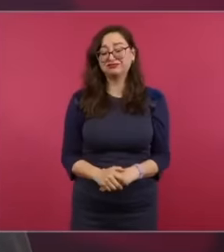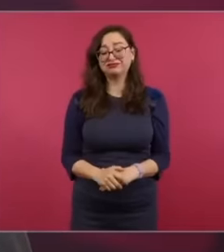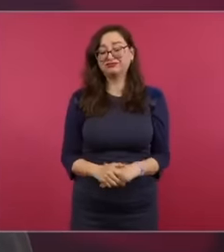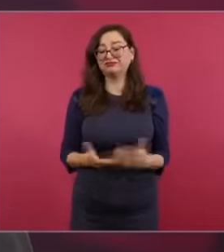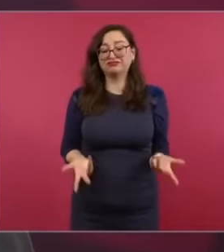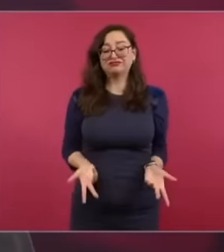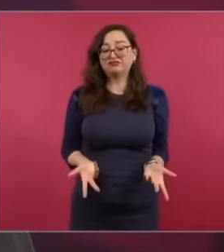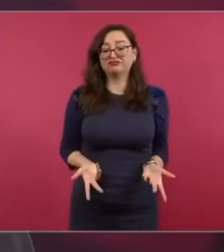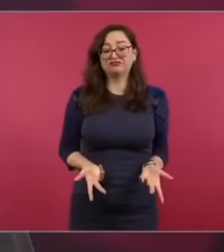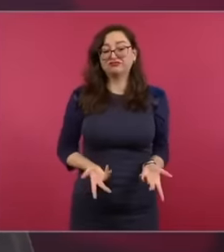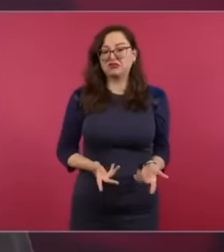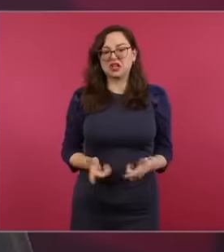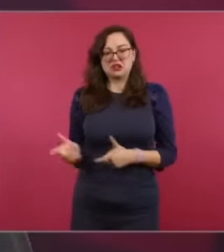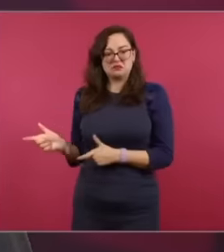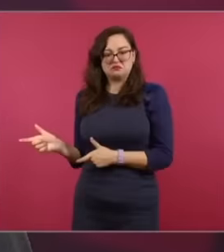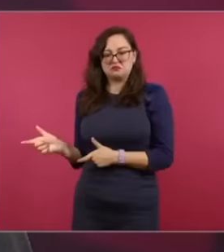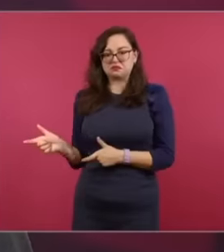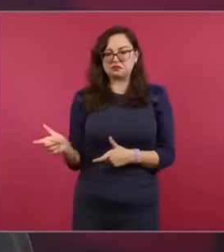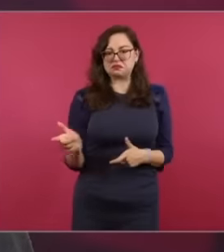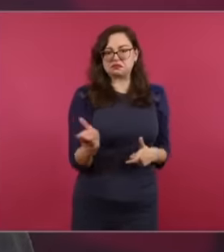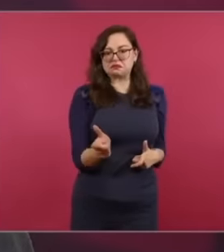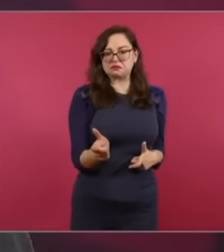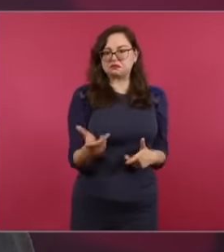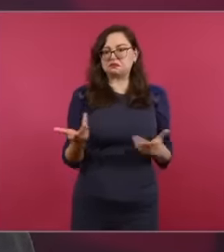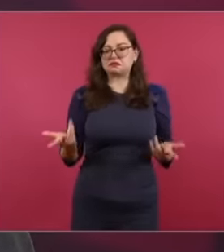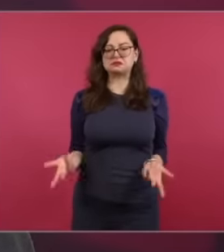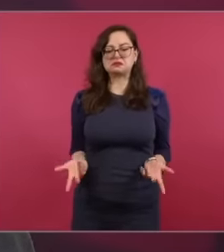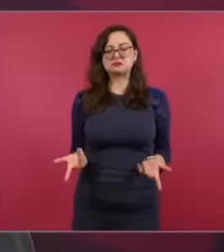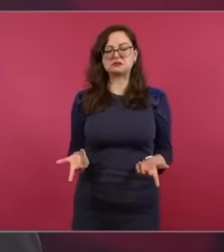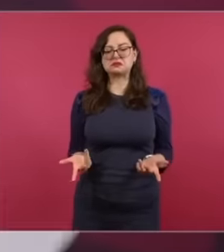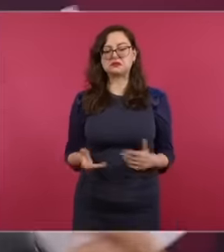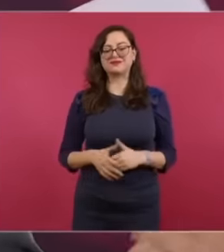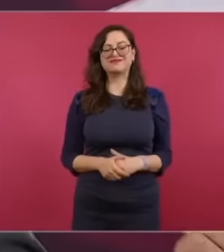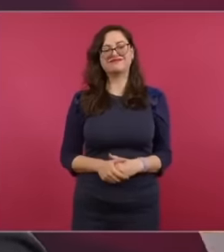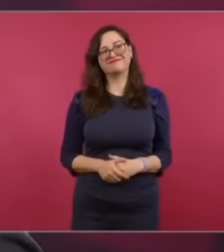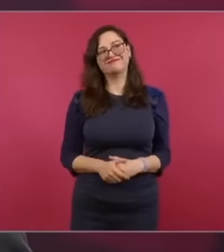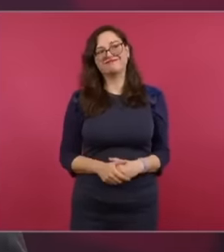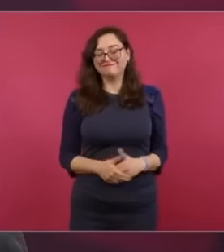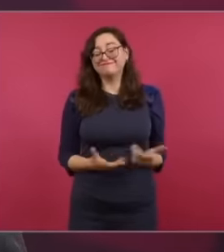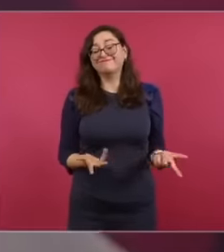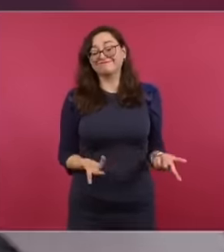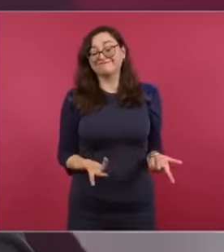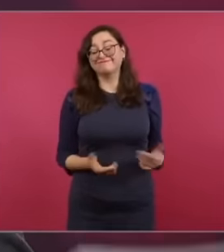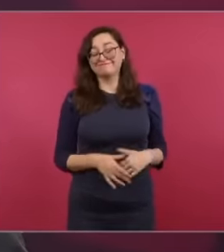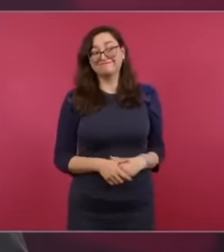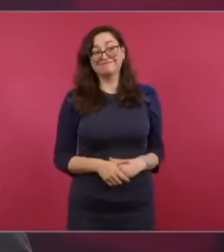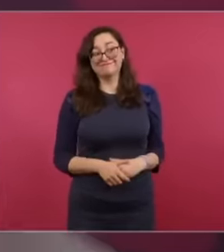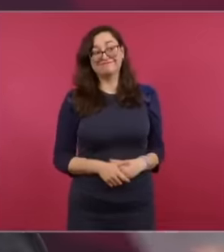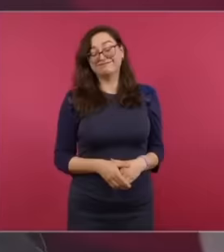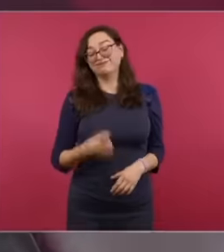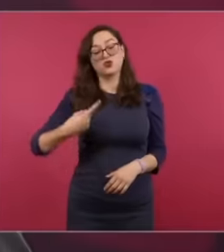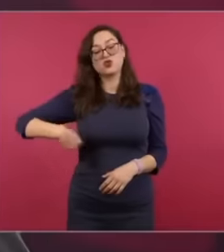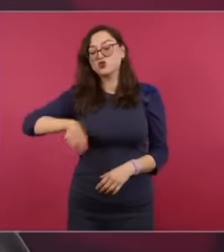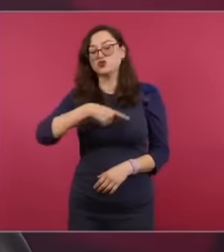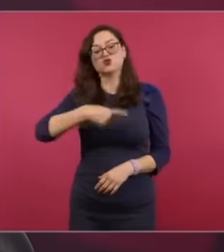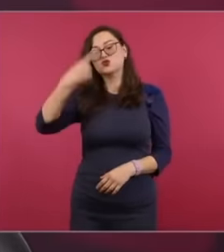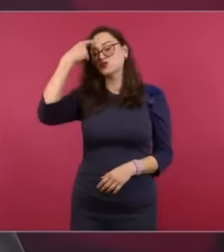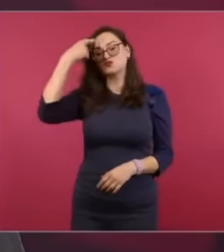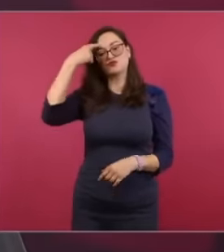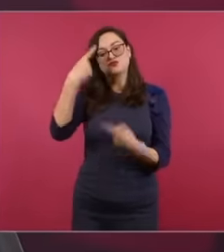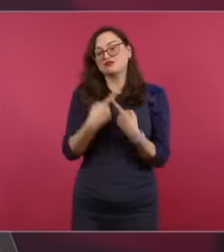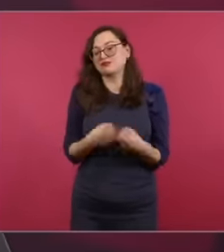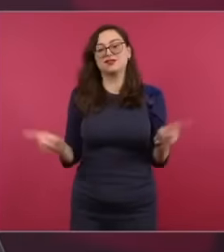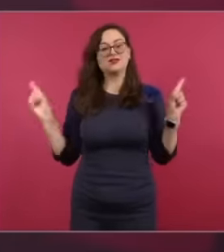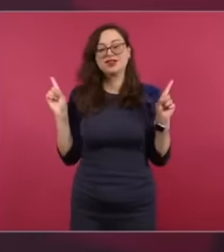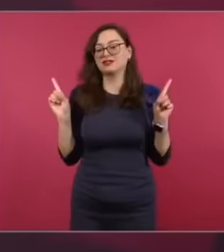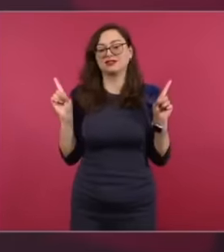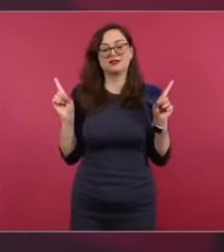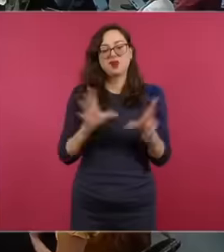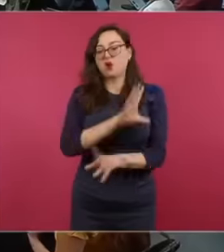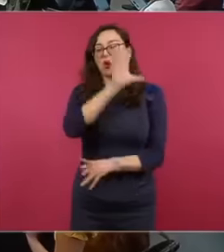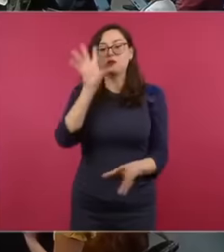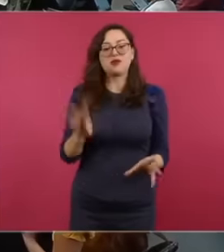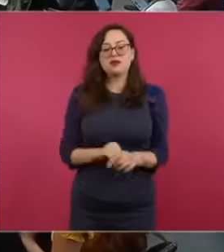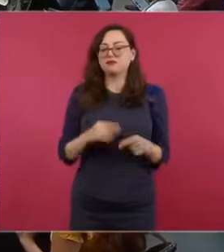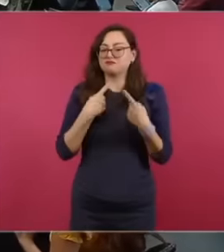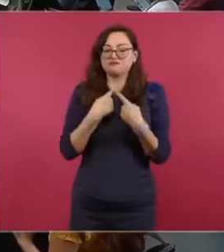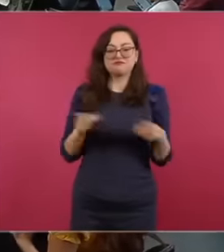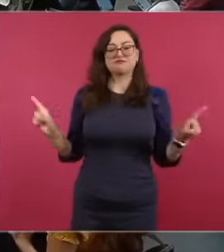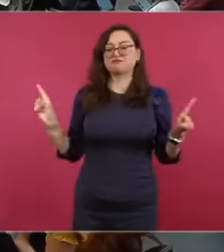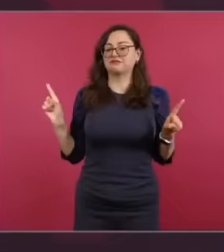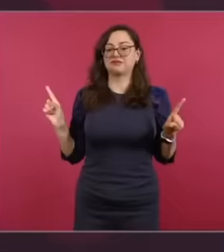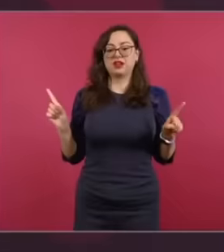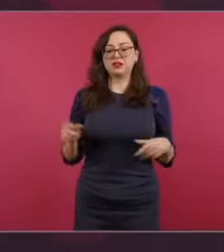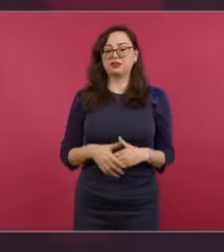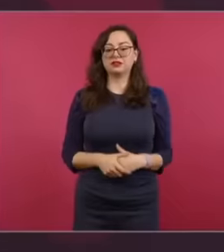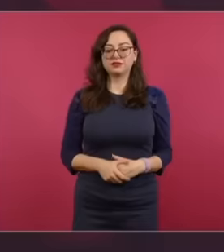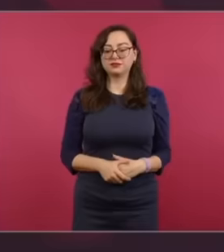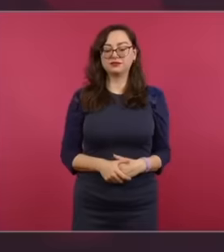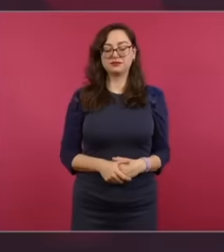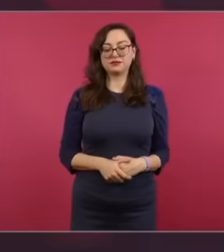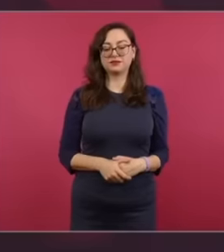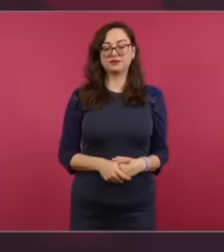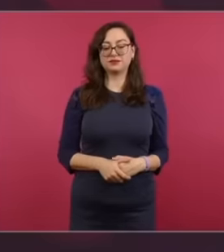robocods and we are applying a different strategy in everything, attending